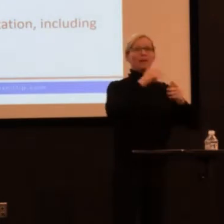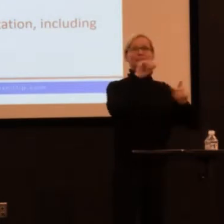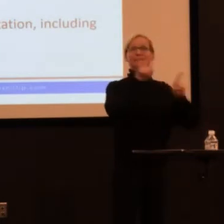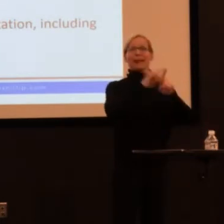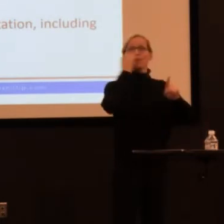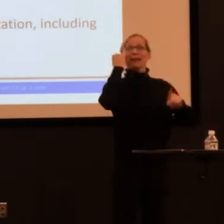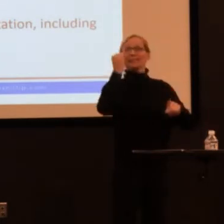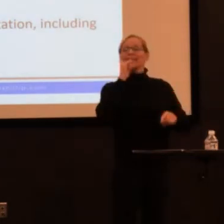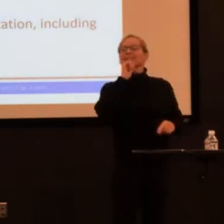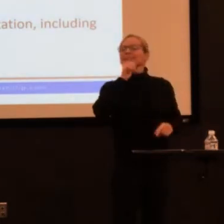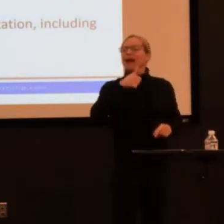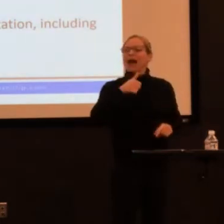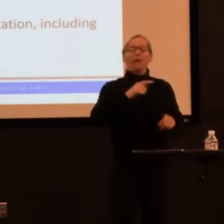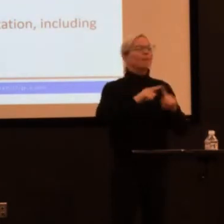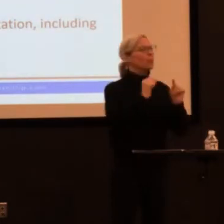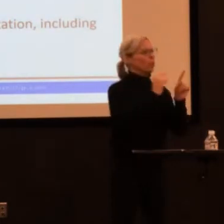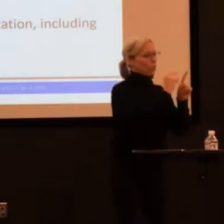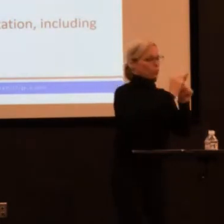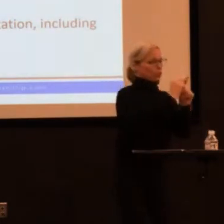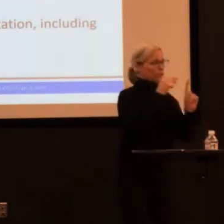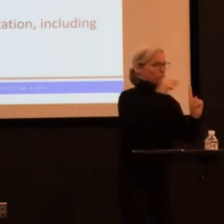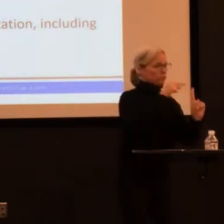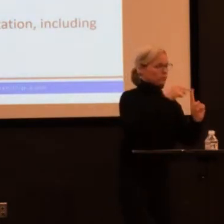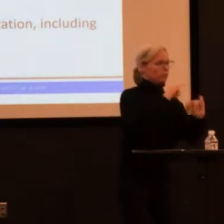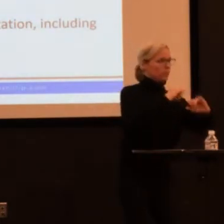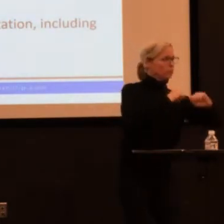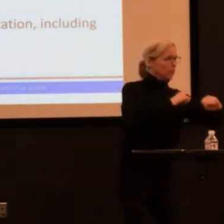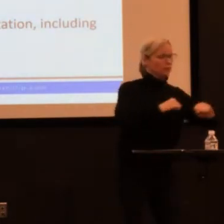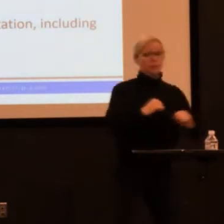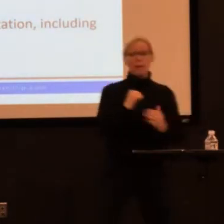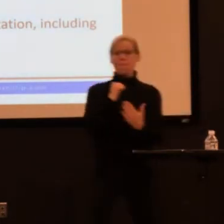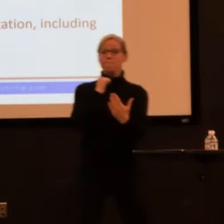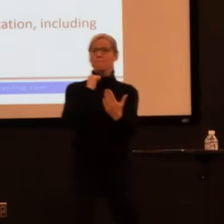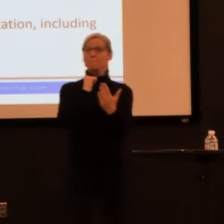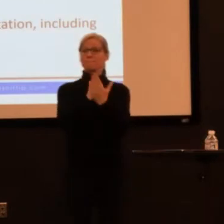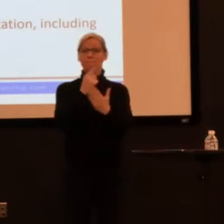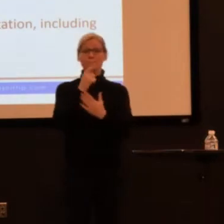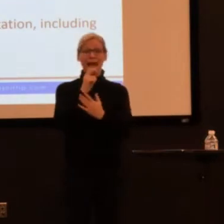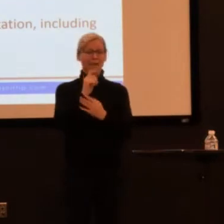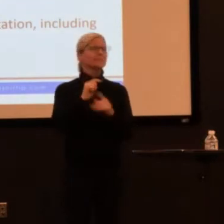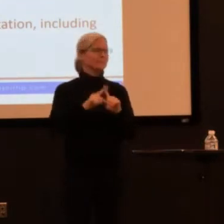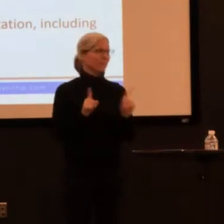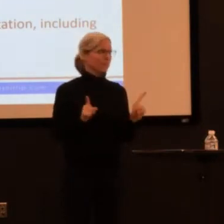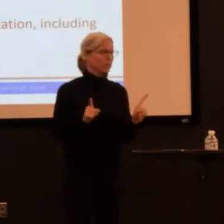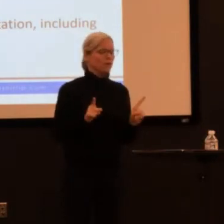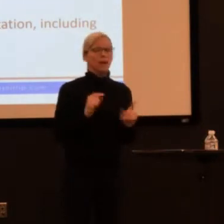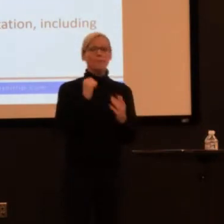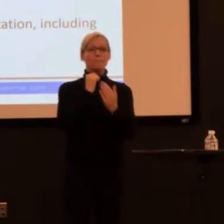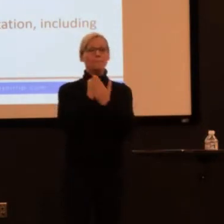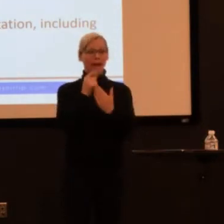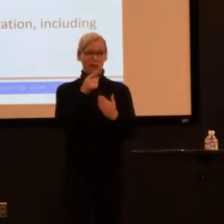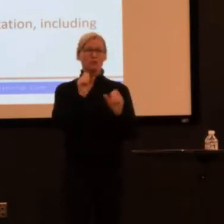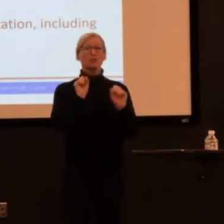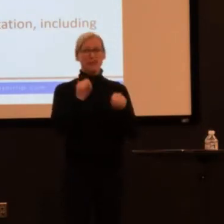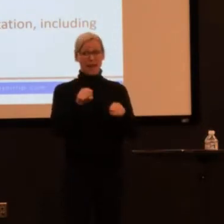With patents you can get pretty close often to covering the idea behind the invention, and not just the specific way